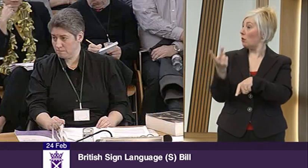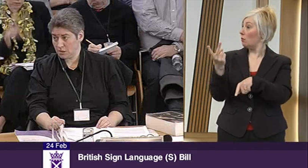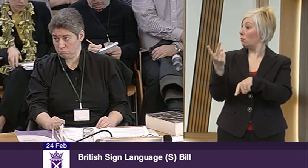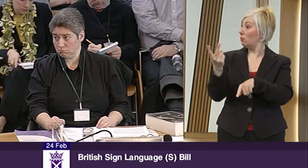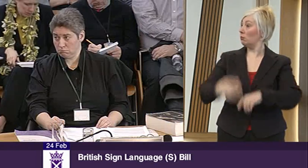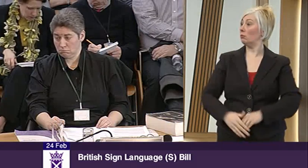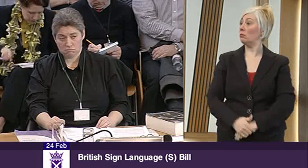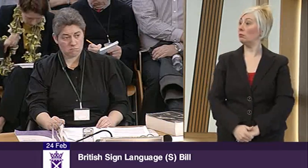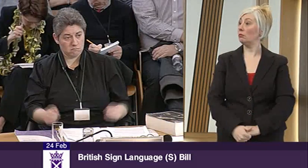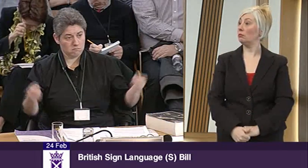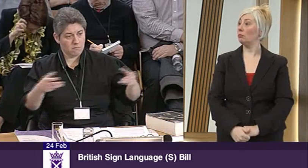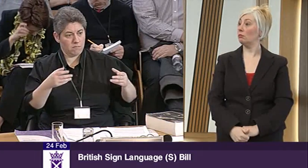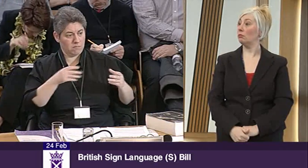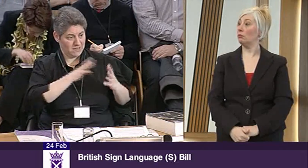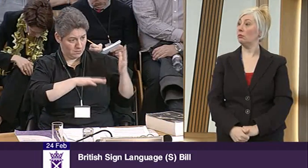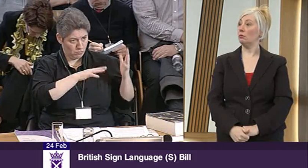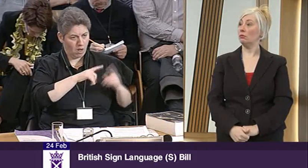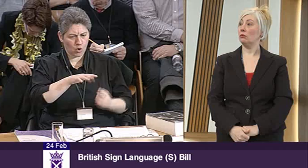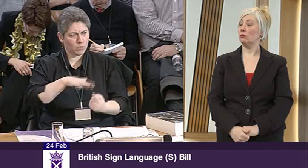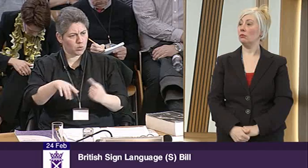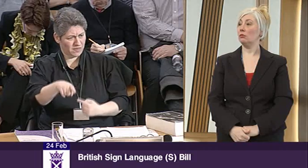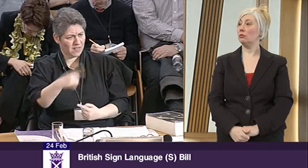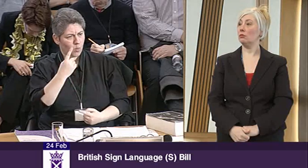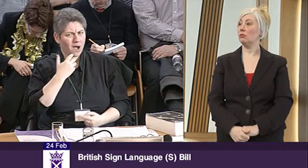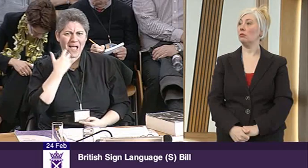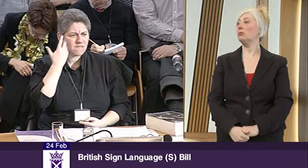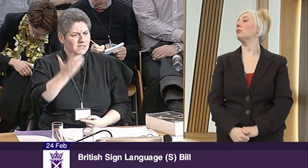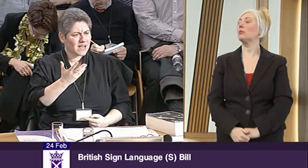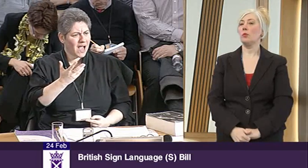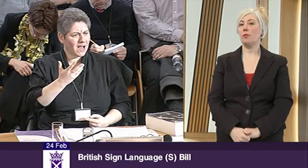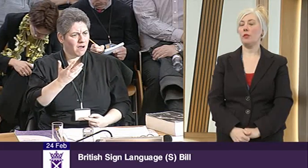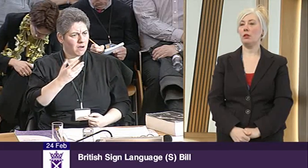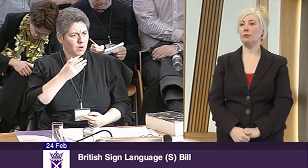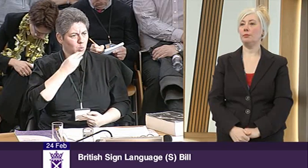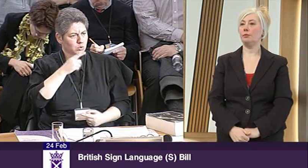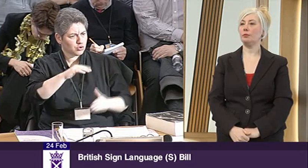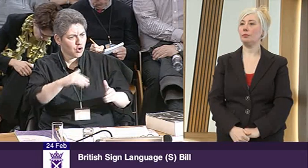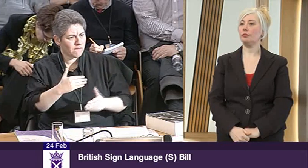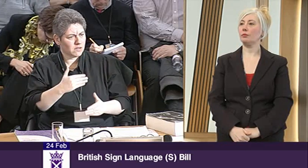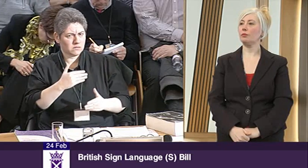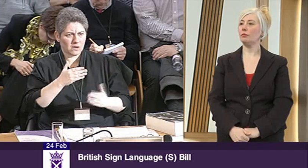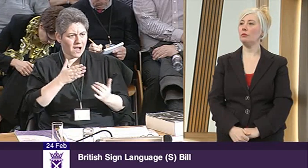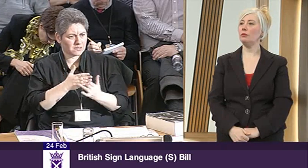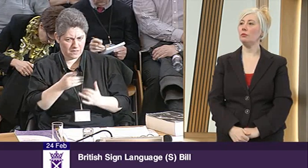Avril Hepner: Yes. We need to look at both. The local stuff would be about everyday access